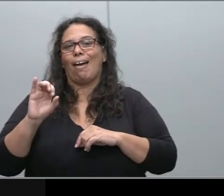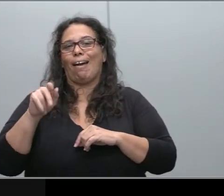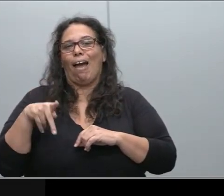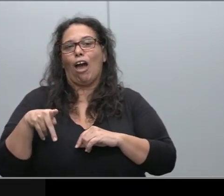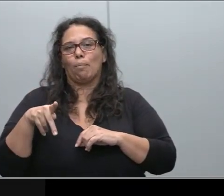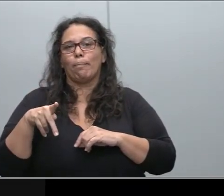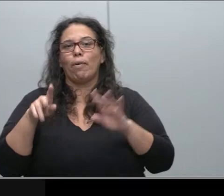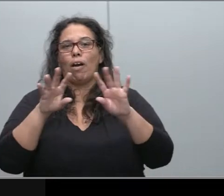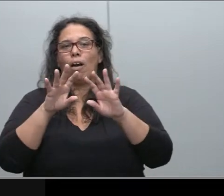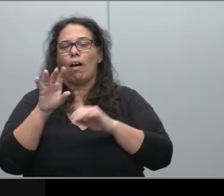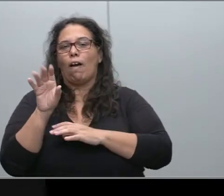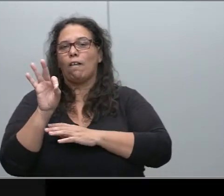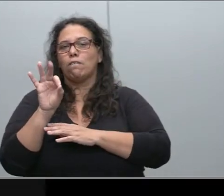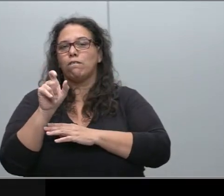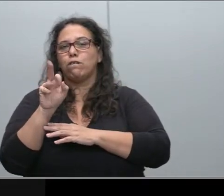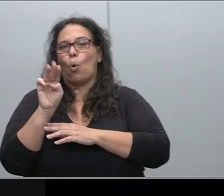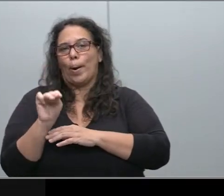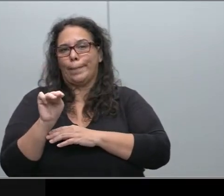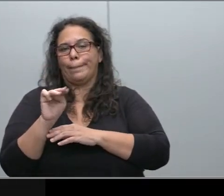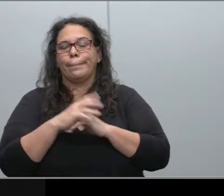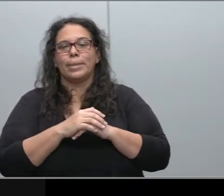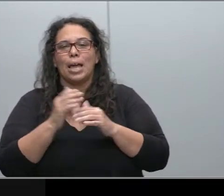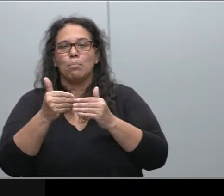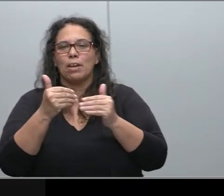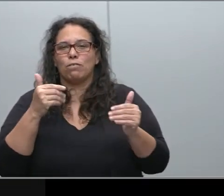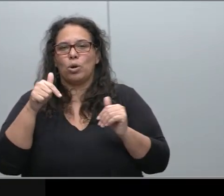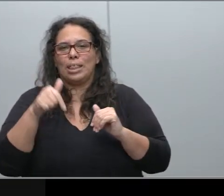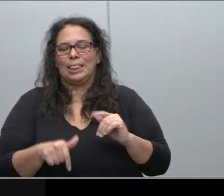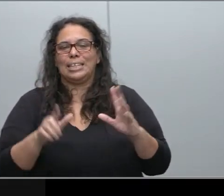has developed videos that are helpful to our staff on how